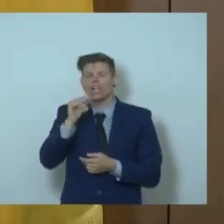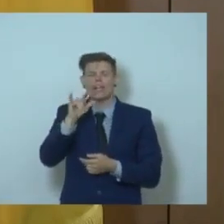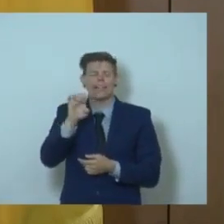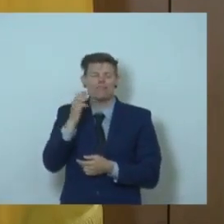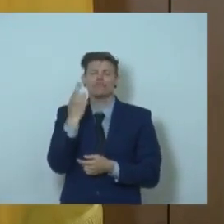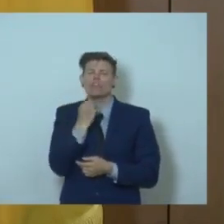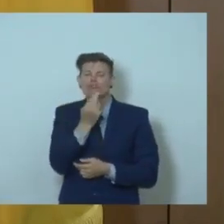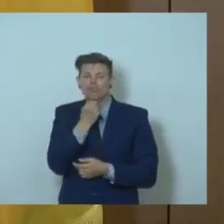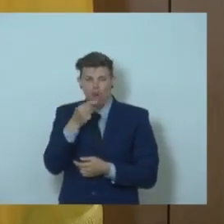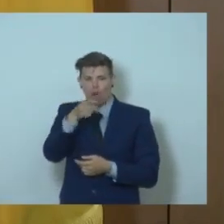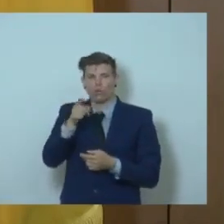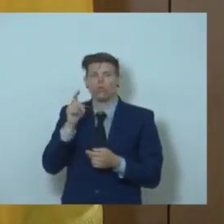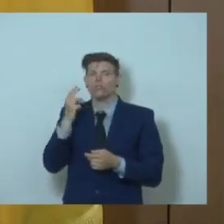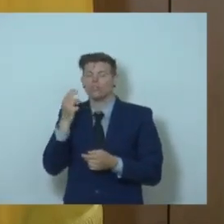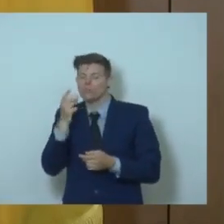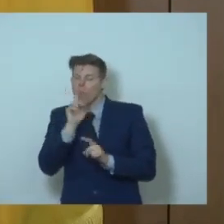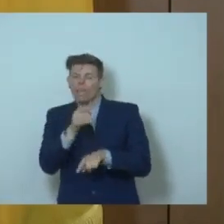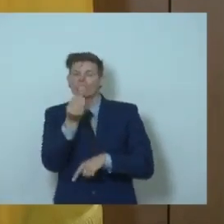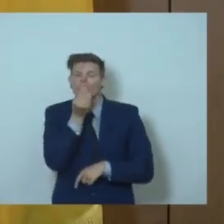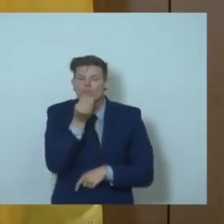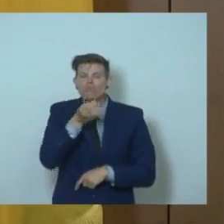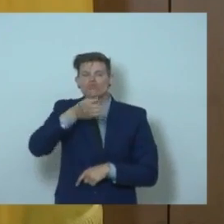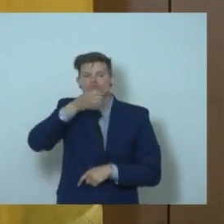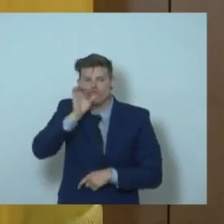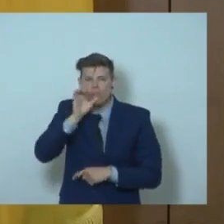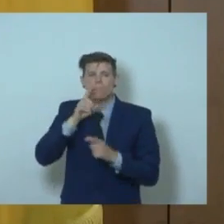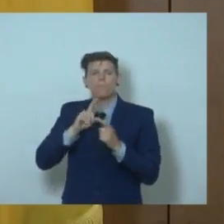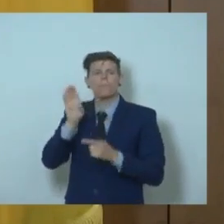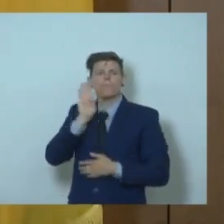THAT WAS AN EXAMPLE THAT WAS GIVEN TO ME AND FOOD.